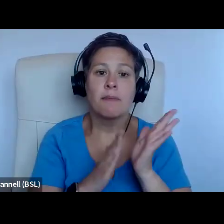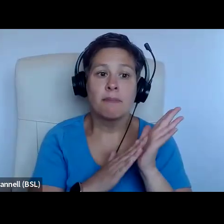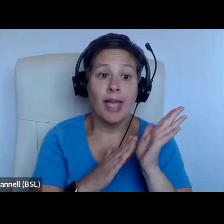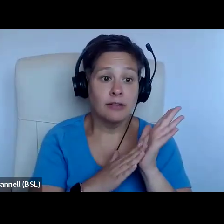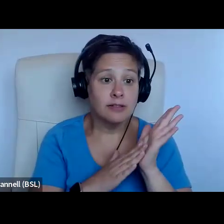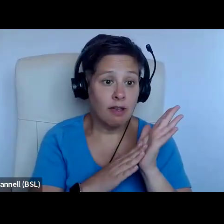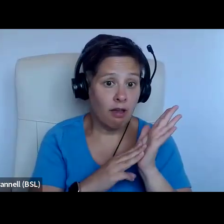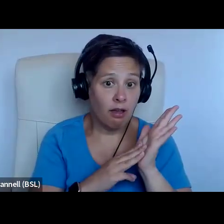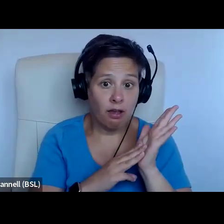access the camera.